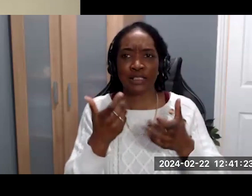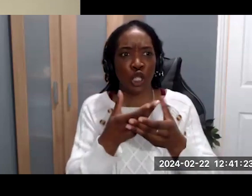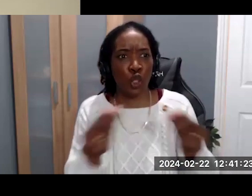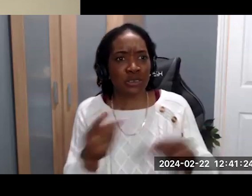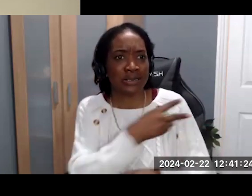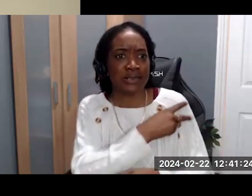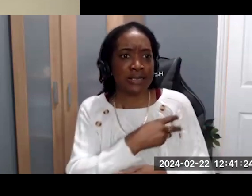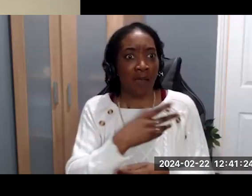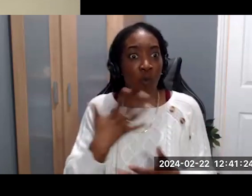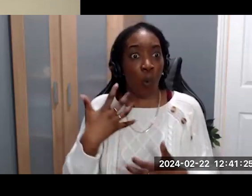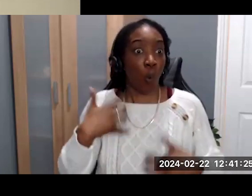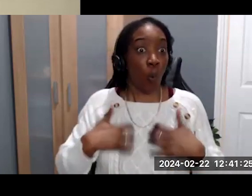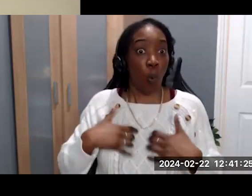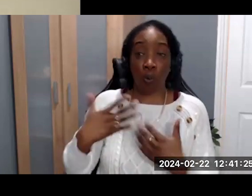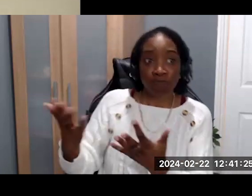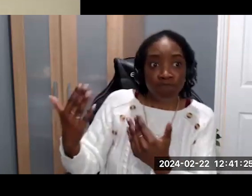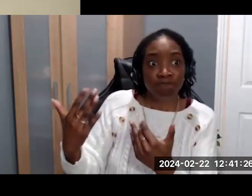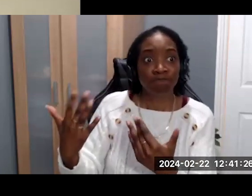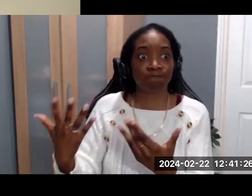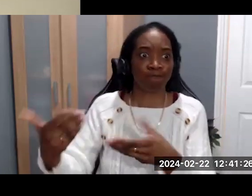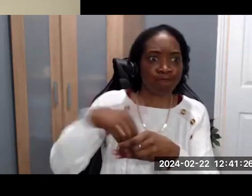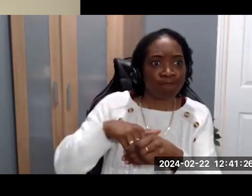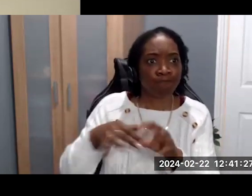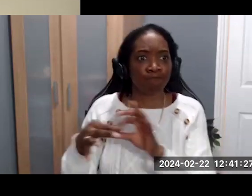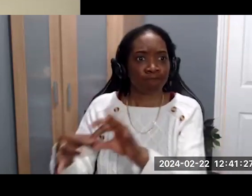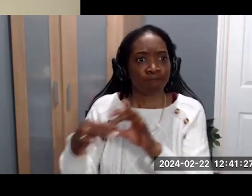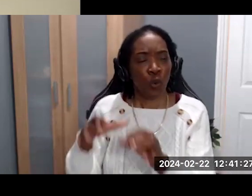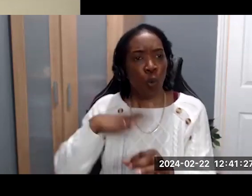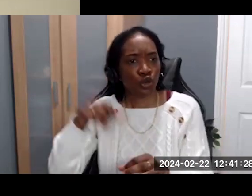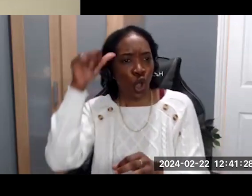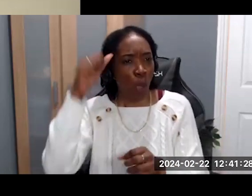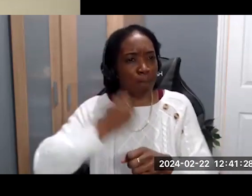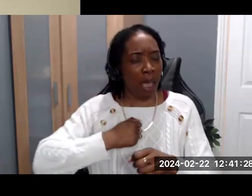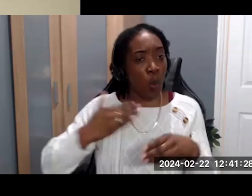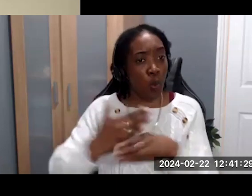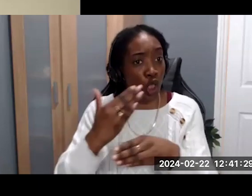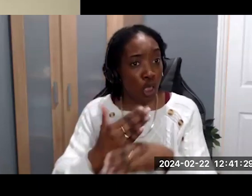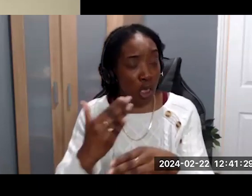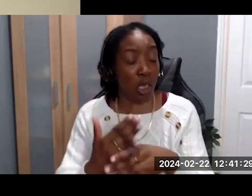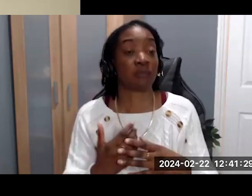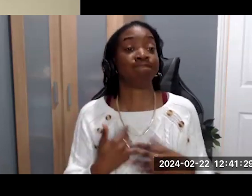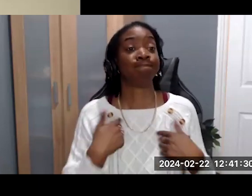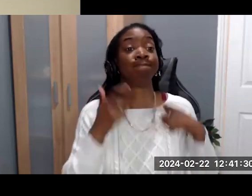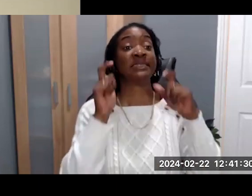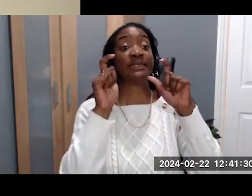of the opportunity offered by the call and to get to know my work during our stay in addition to to